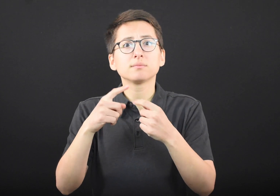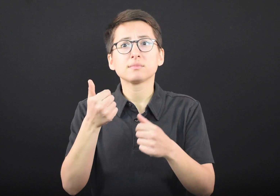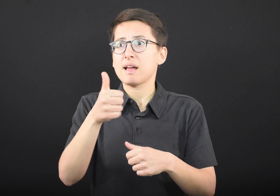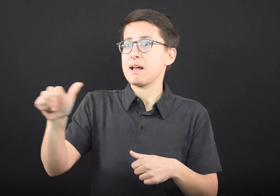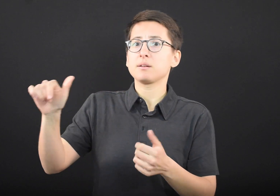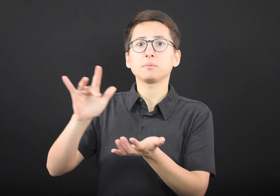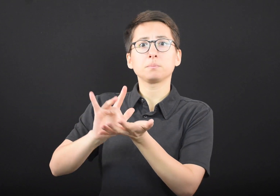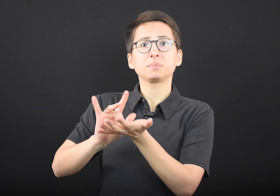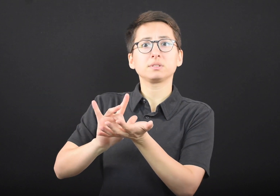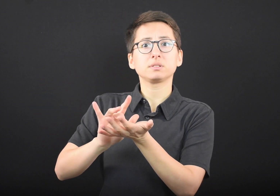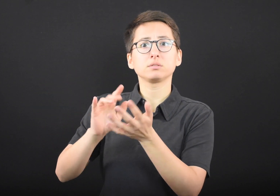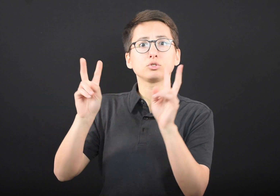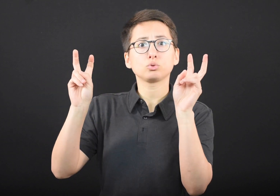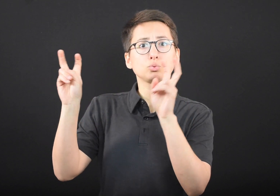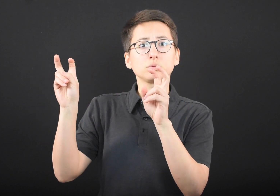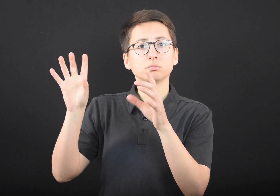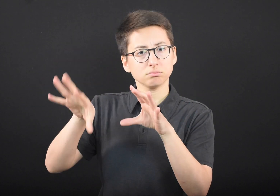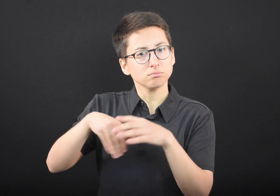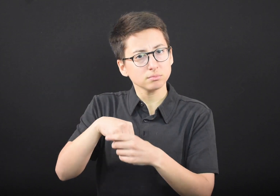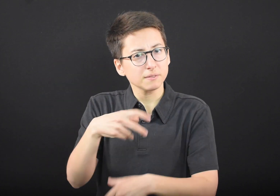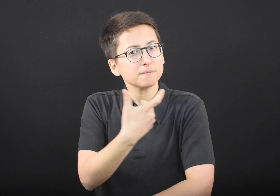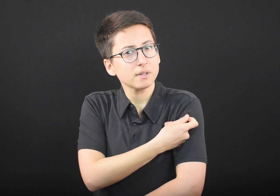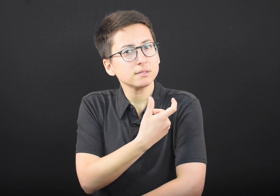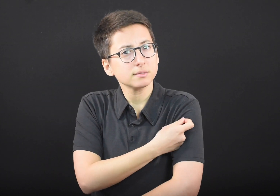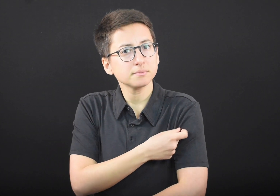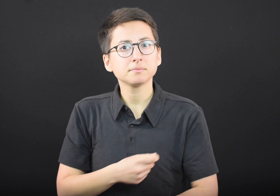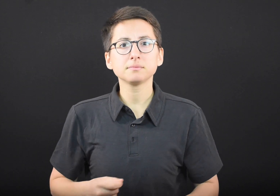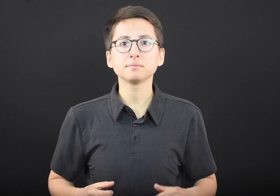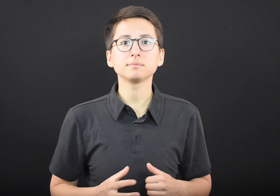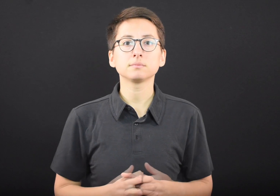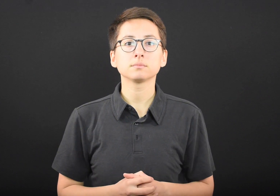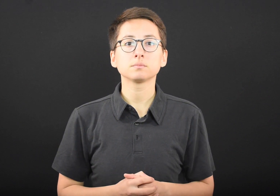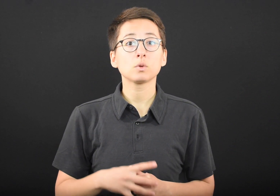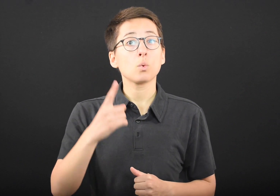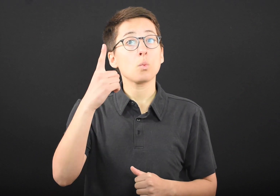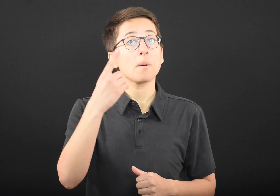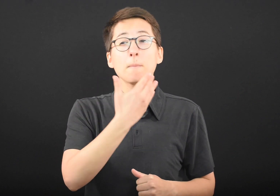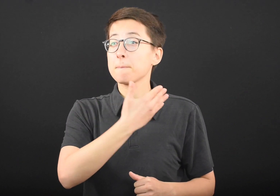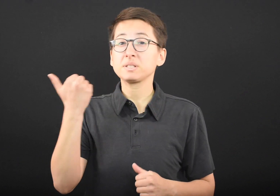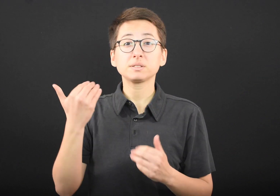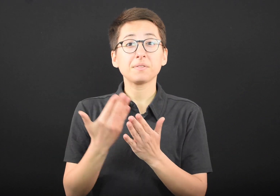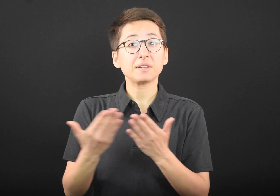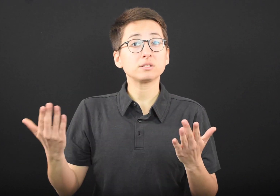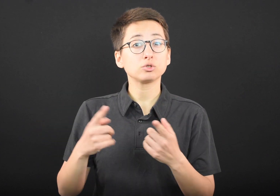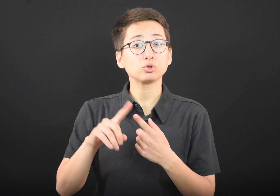about any medical issue, including vaccines. ● One of the best things to do with